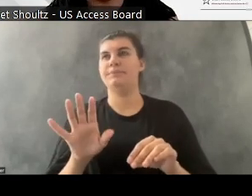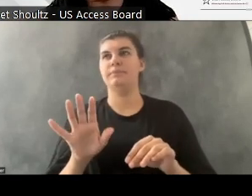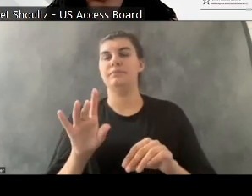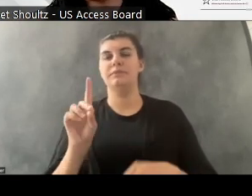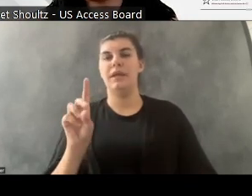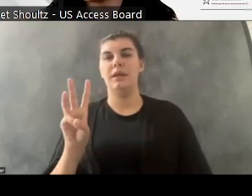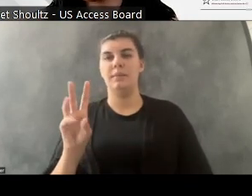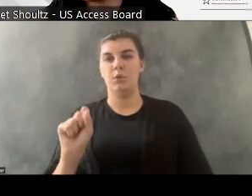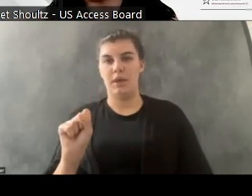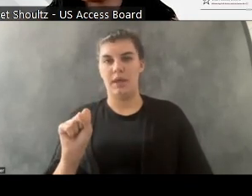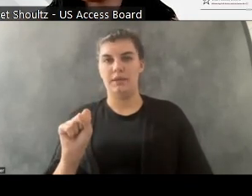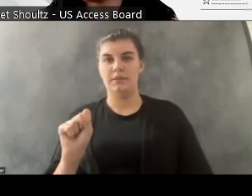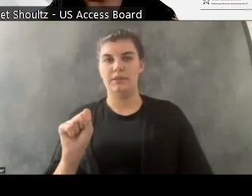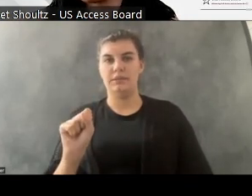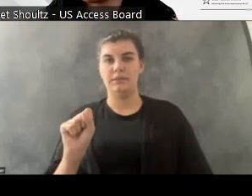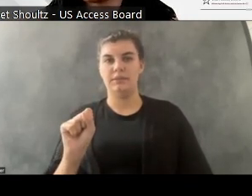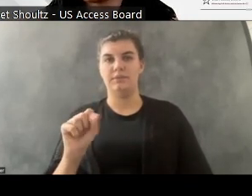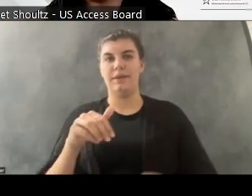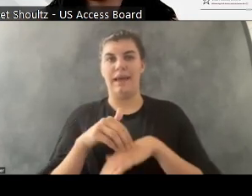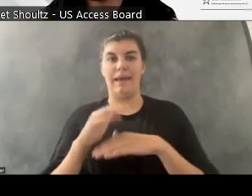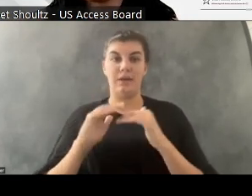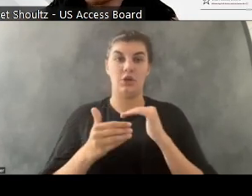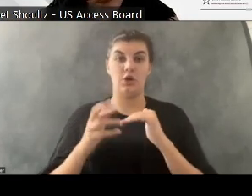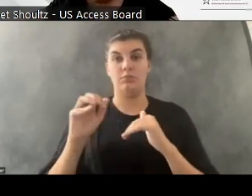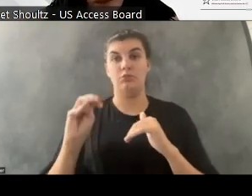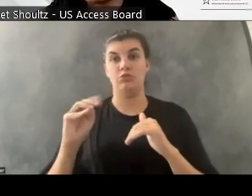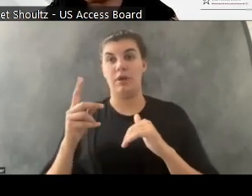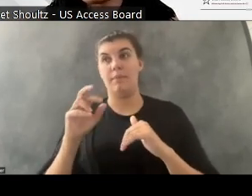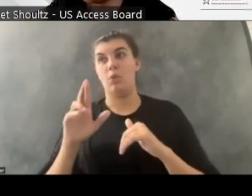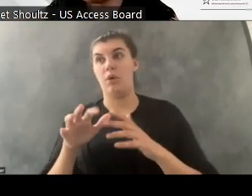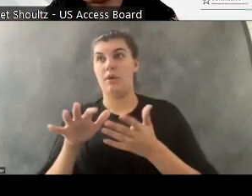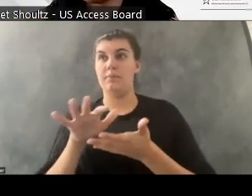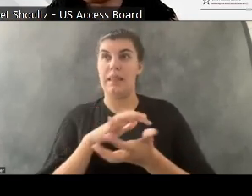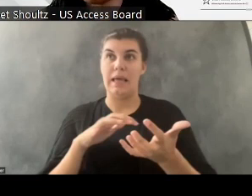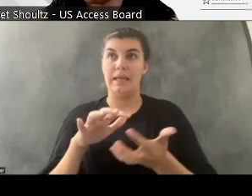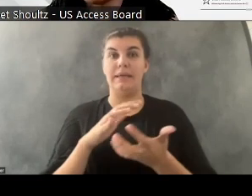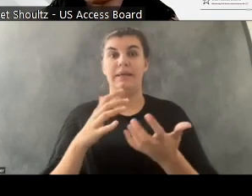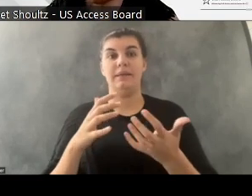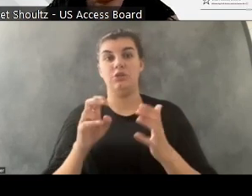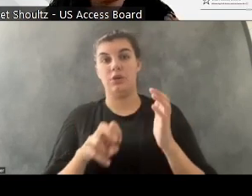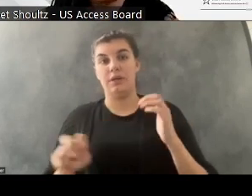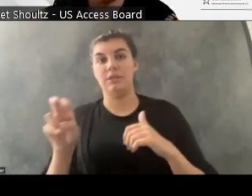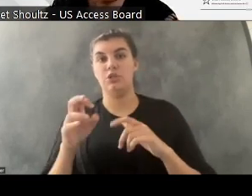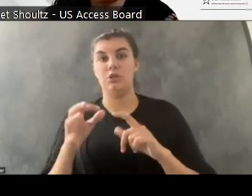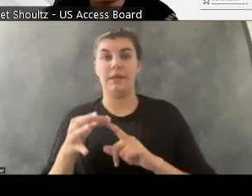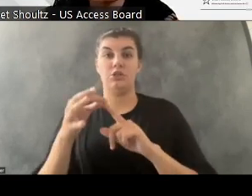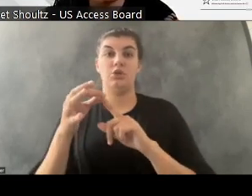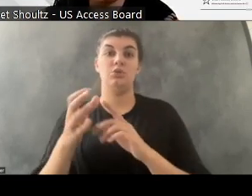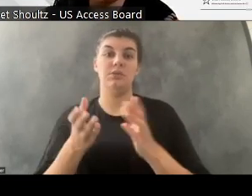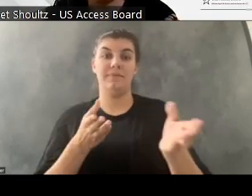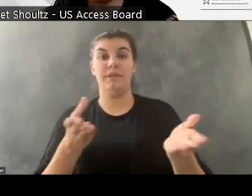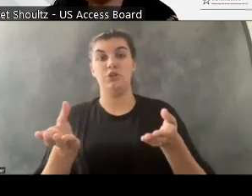sorry, detectable warning surfaces at curb ramps or blender transitions that exclusively serve